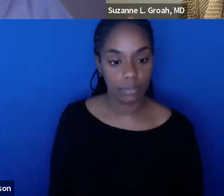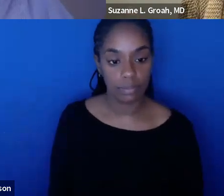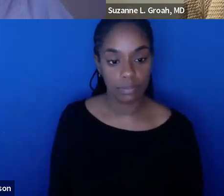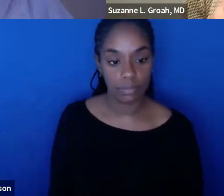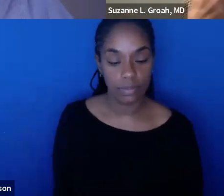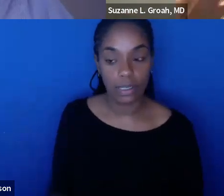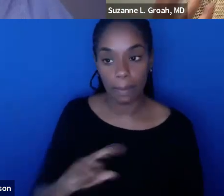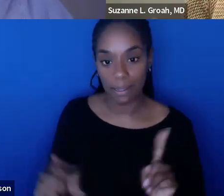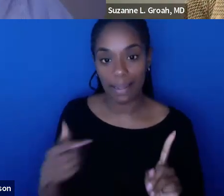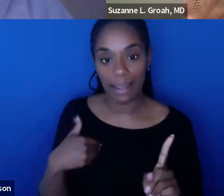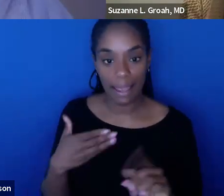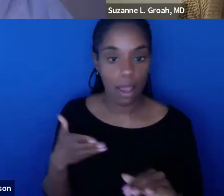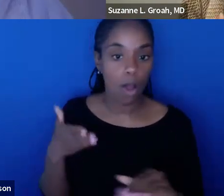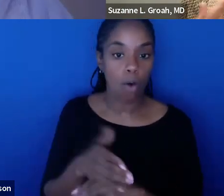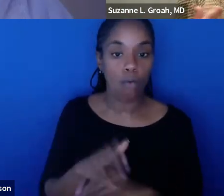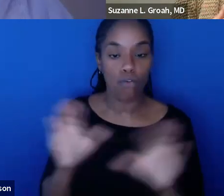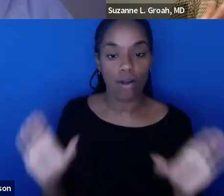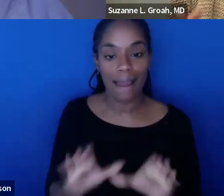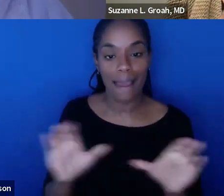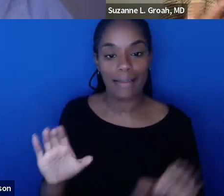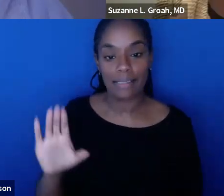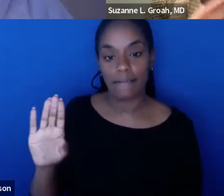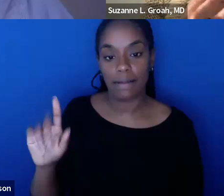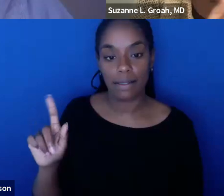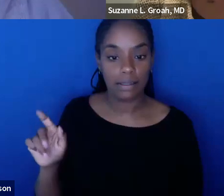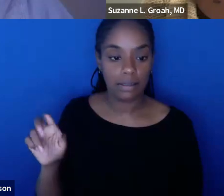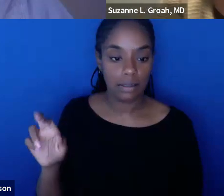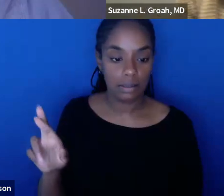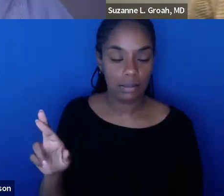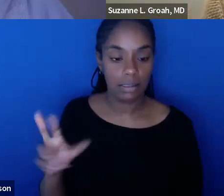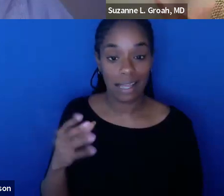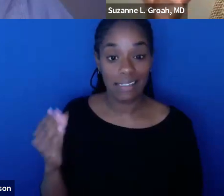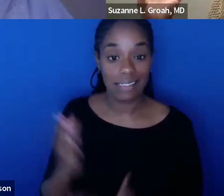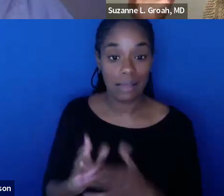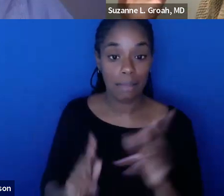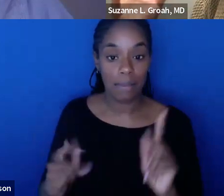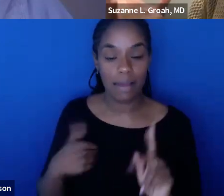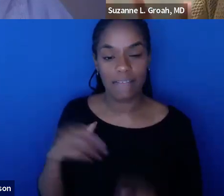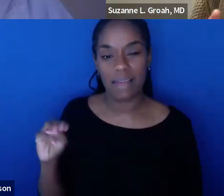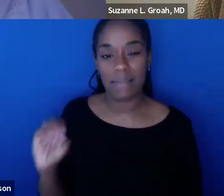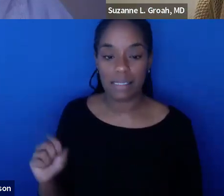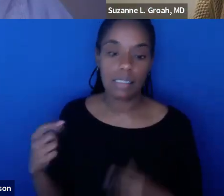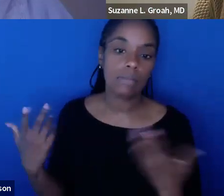bladder and in some individuals in MS. So it's been going on for a while but I think in spinal cord injury and